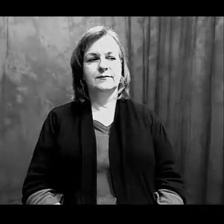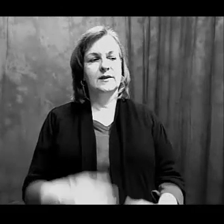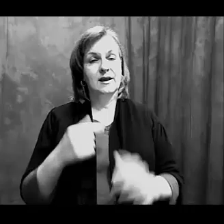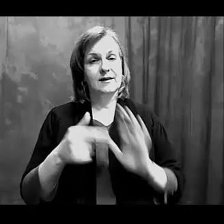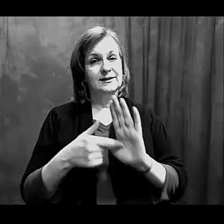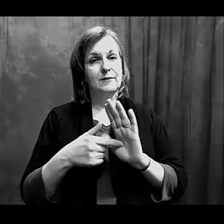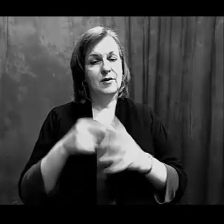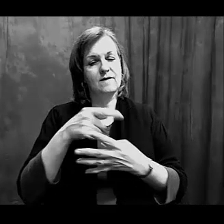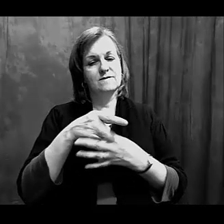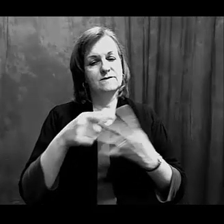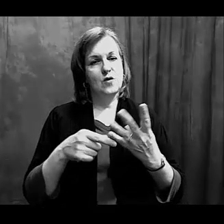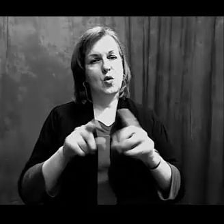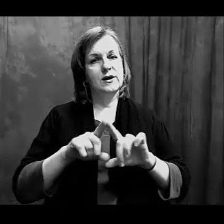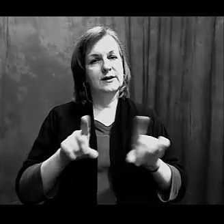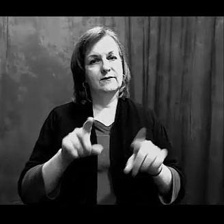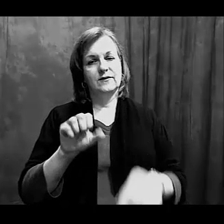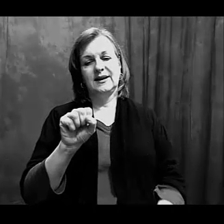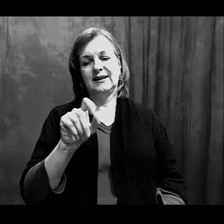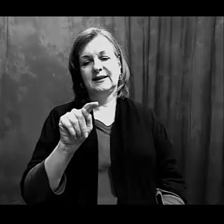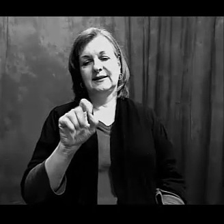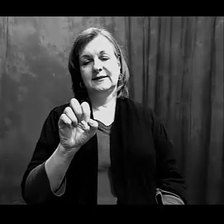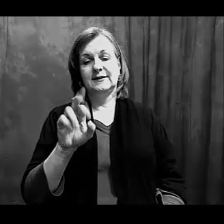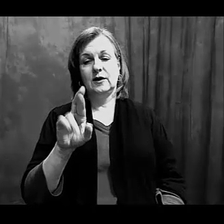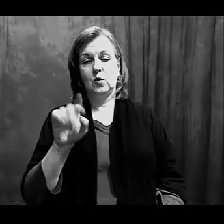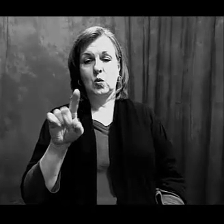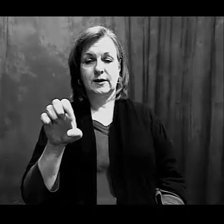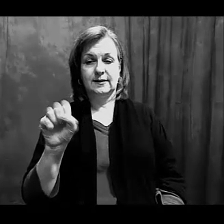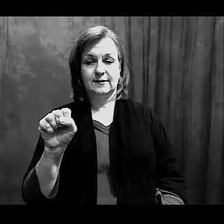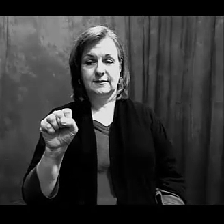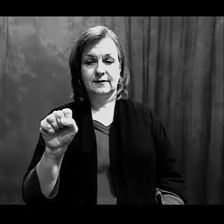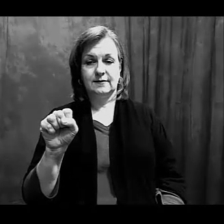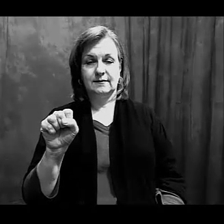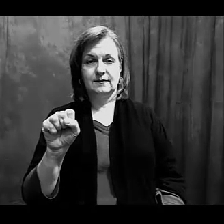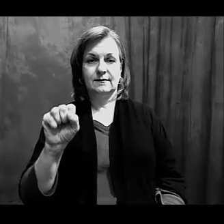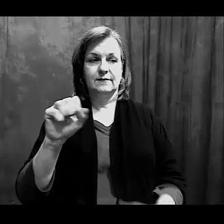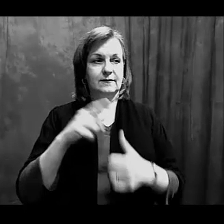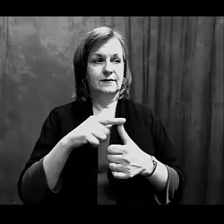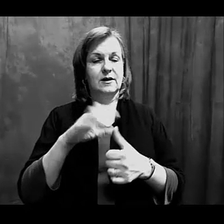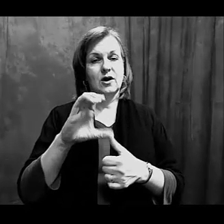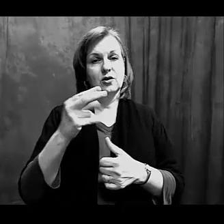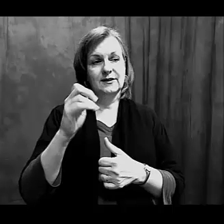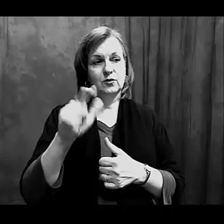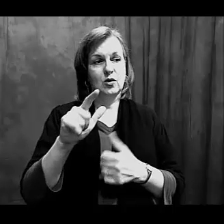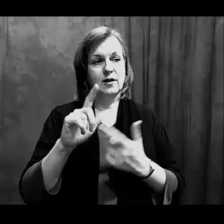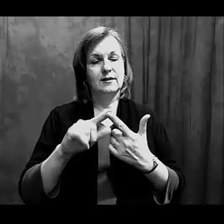here are four different steroids cholesterol